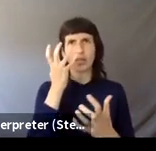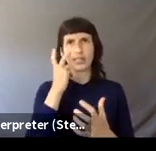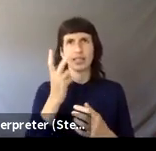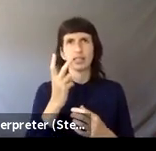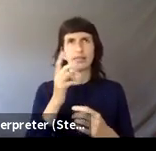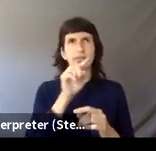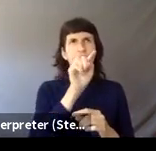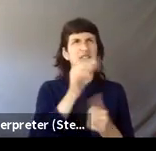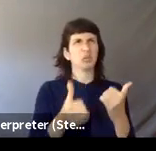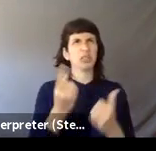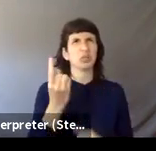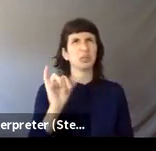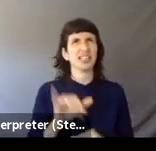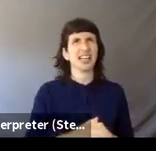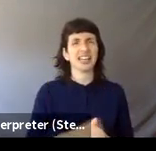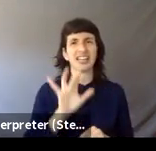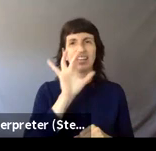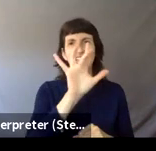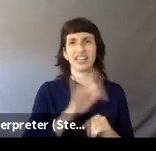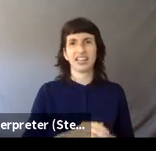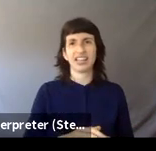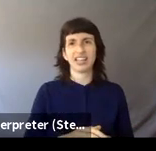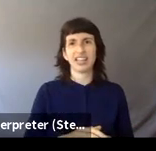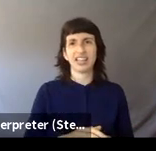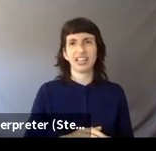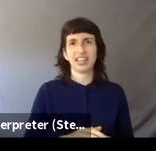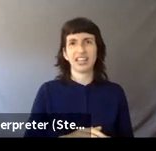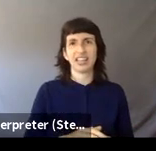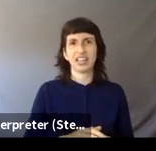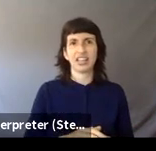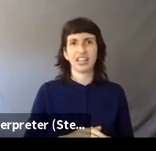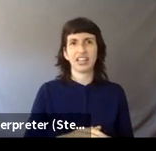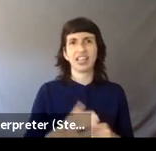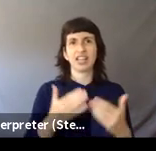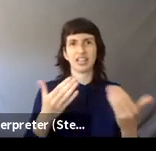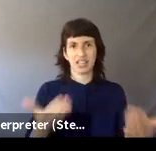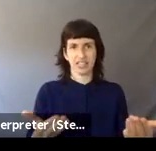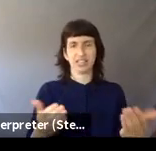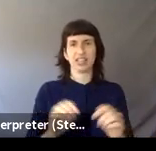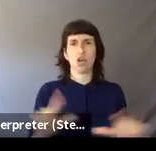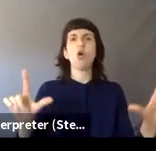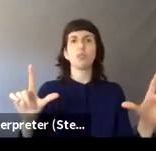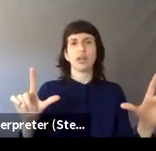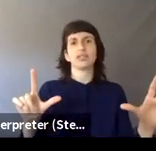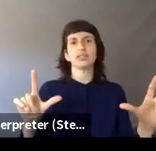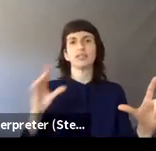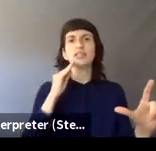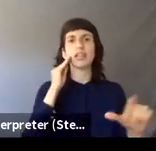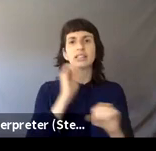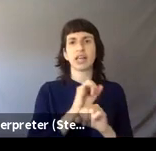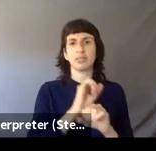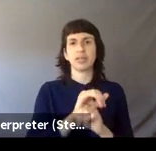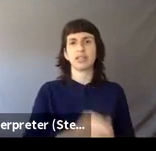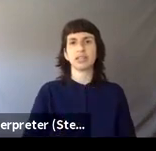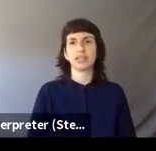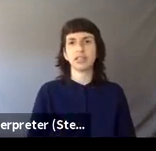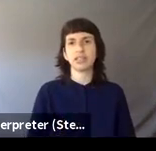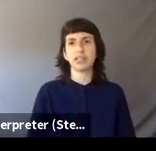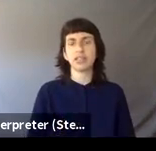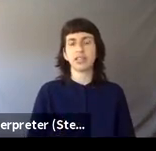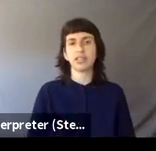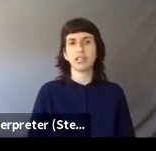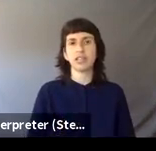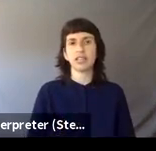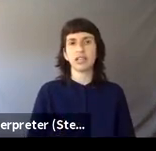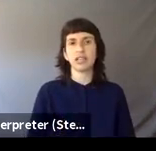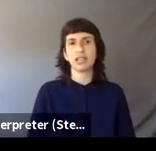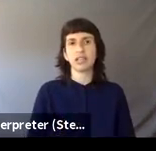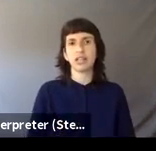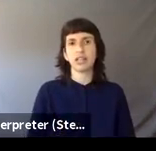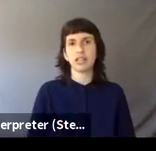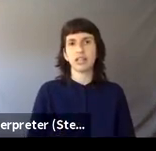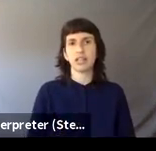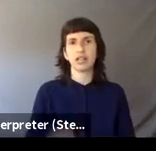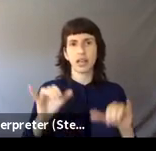From here, you kind of click on an assignment square to view it.